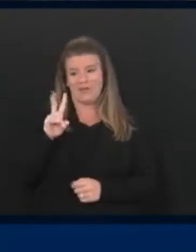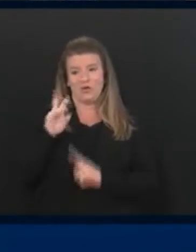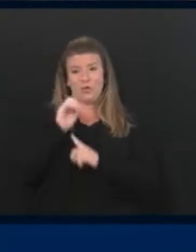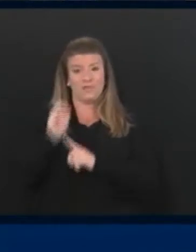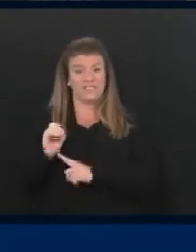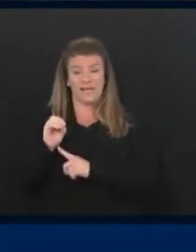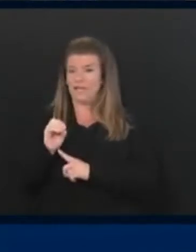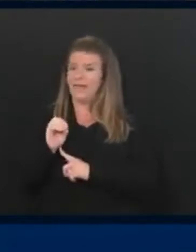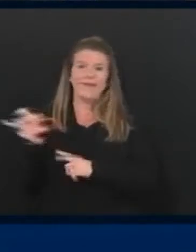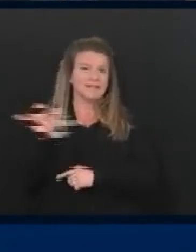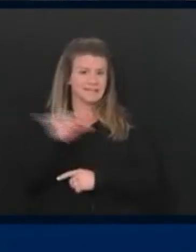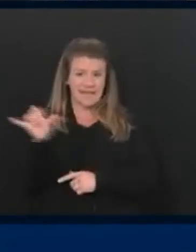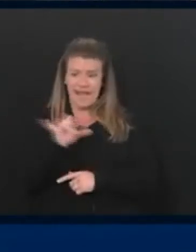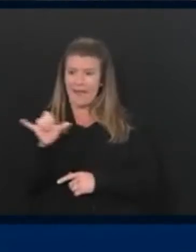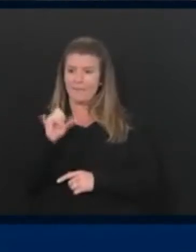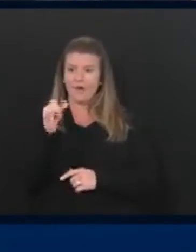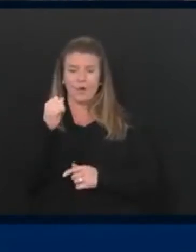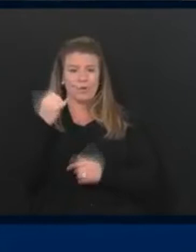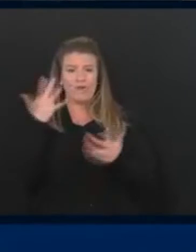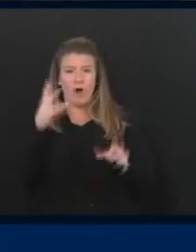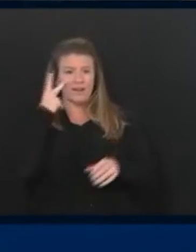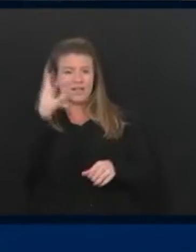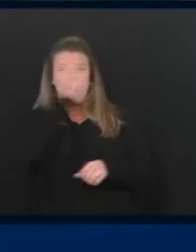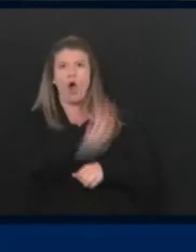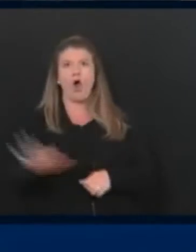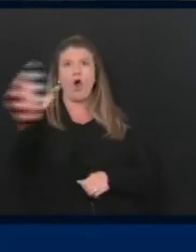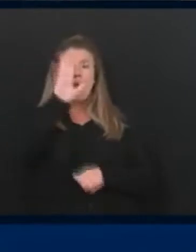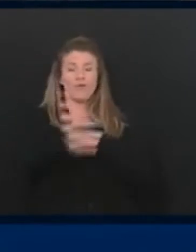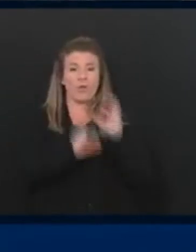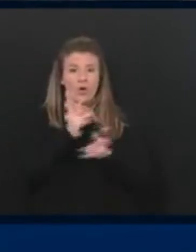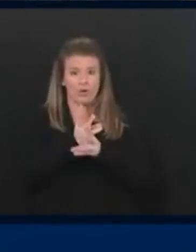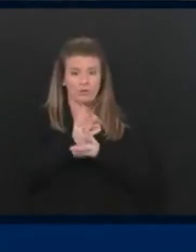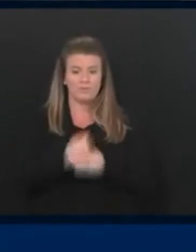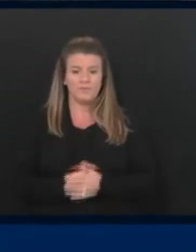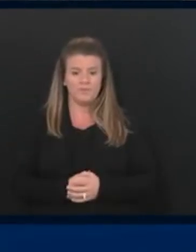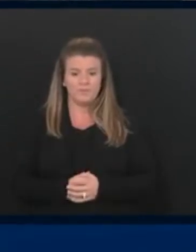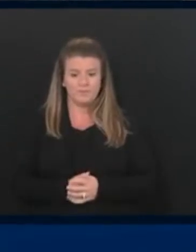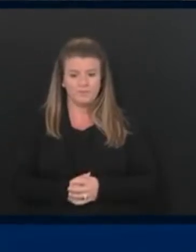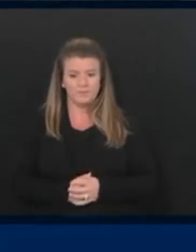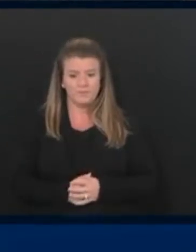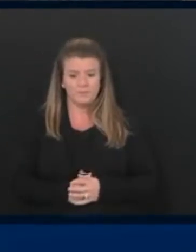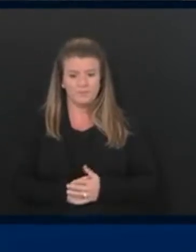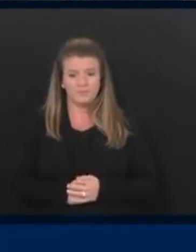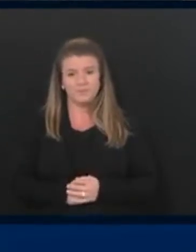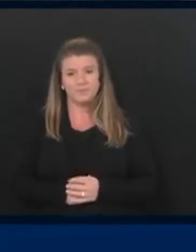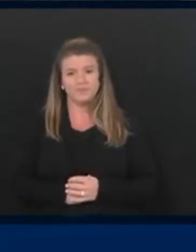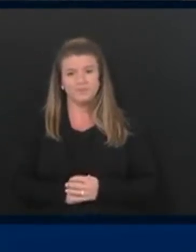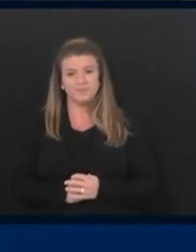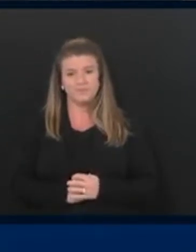AND WHEN WE START TO LOOK AT PEOPLE AT HOME, ABOUT 82%, THAT IS ALSO VERY CONSISTENT WITH WHAT WE'VE SEEN AROUND THE